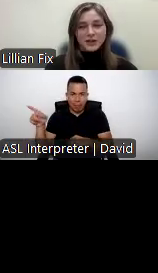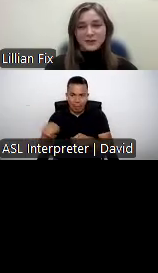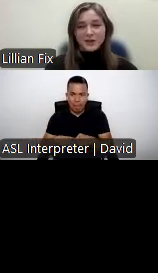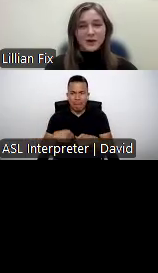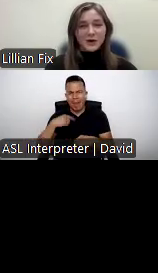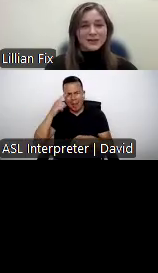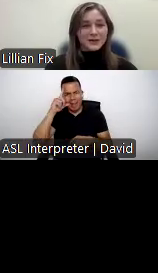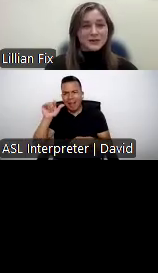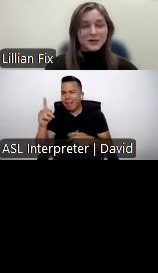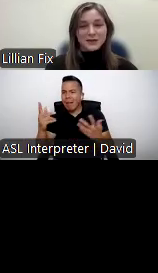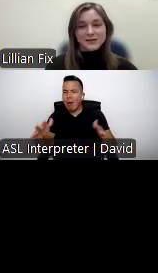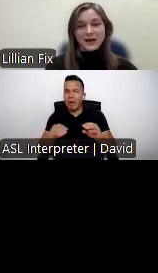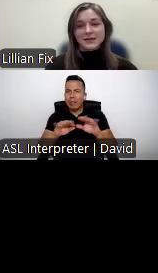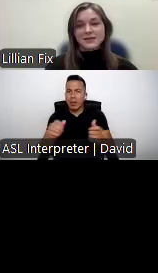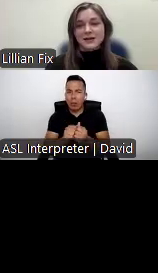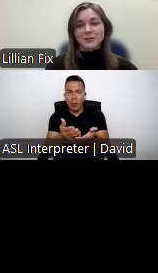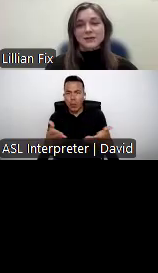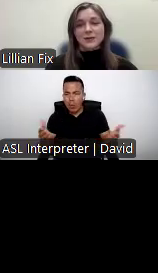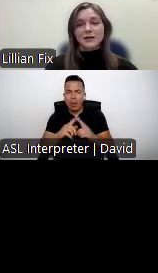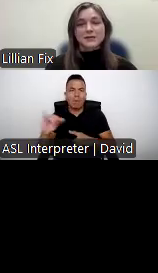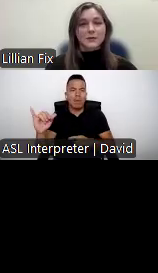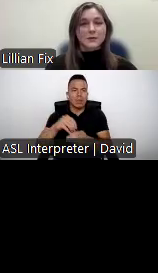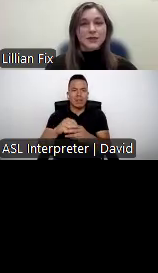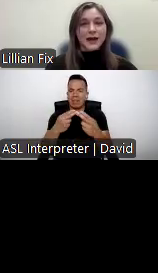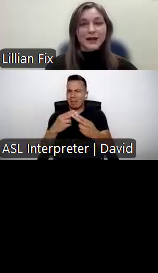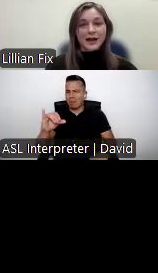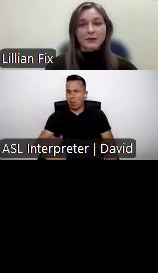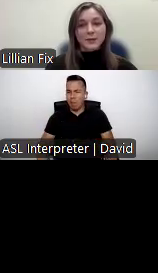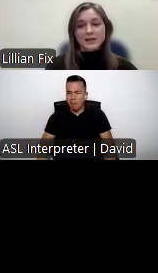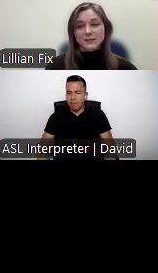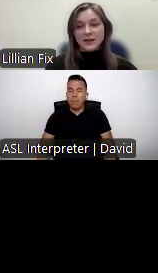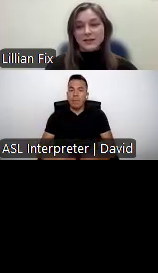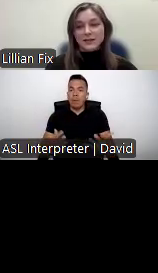was shared with you all, but it's also in the slides as well. So, with that, I will pass it